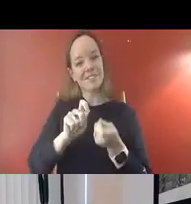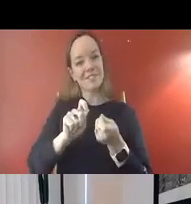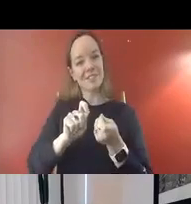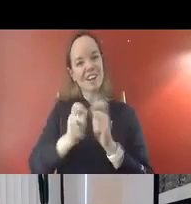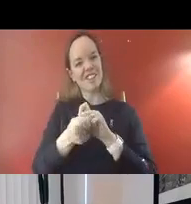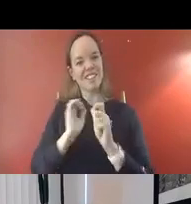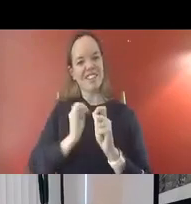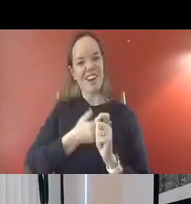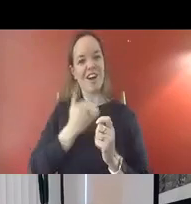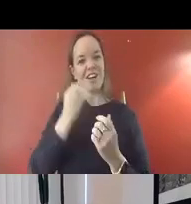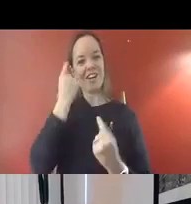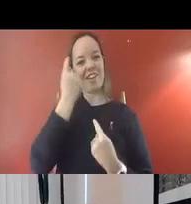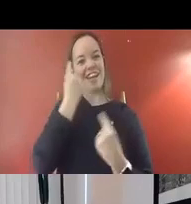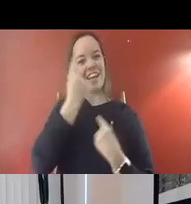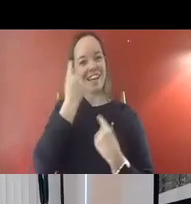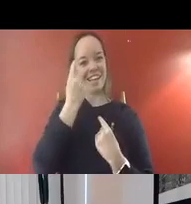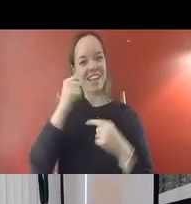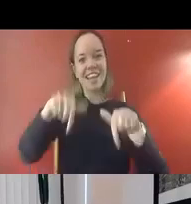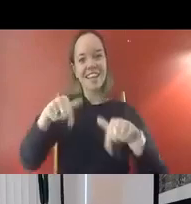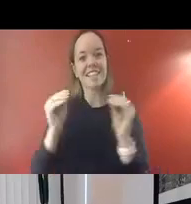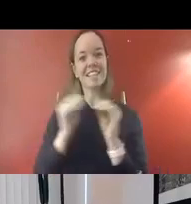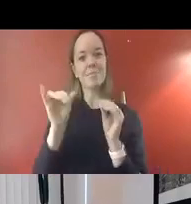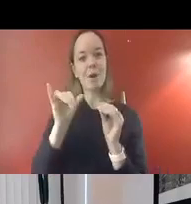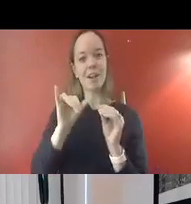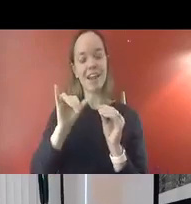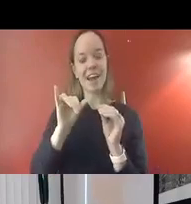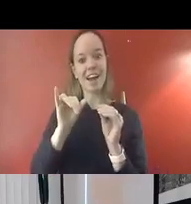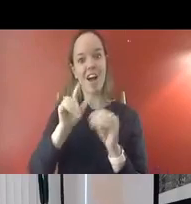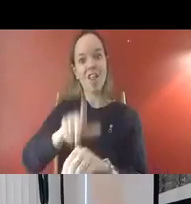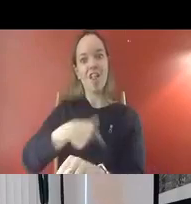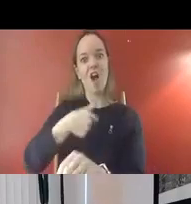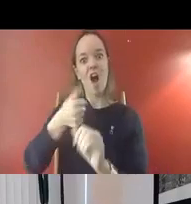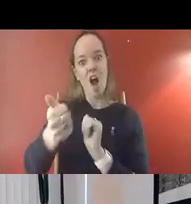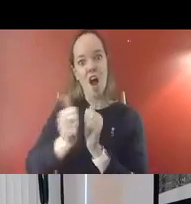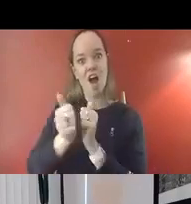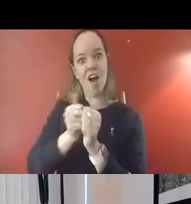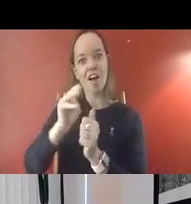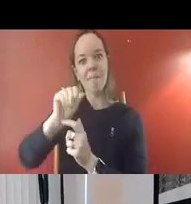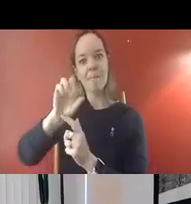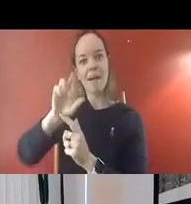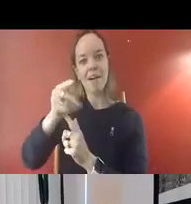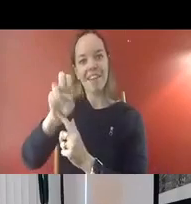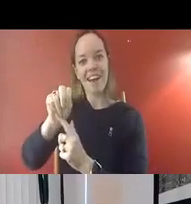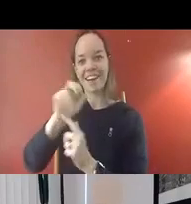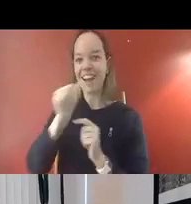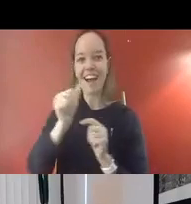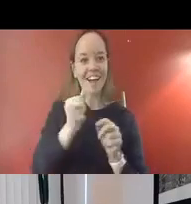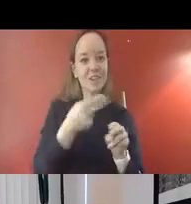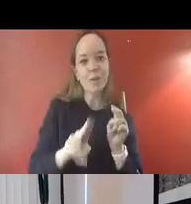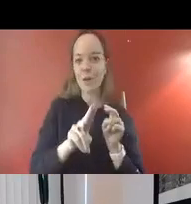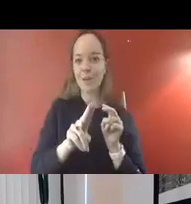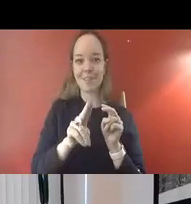marathon and not a sprint. And that's thinking and to think about running a what we're hearing from a lot of clients marathon and not a sprint. And that's that were interacting with that we all what we're hearing from a lot of clients started off at a sprint and we needed t,o that were interacting with that we all